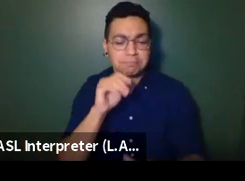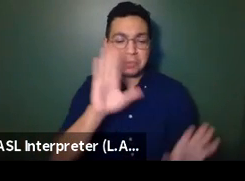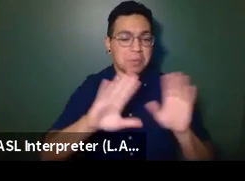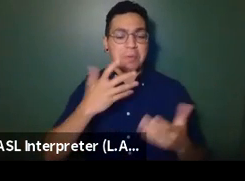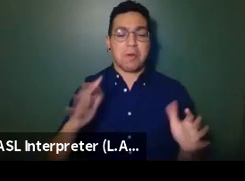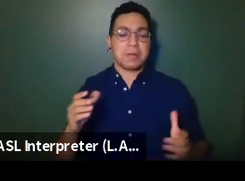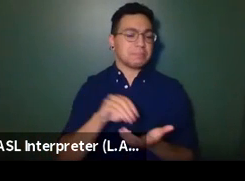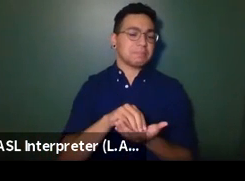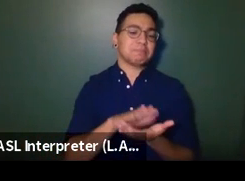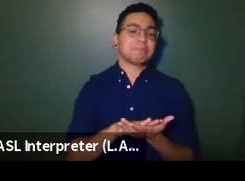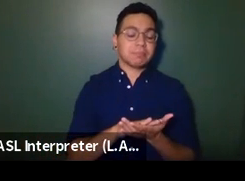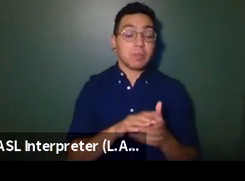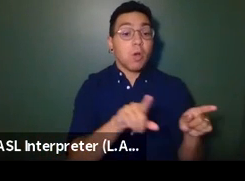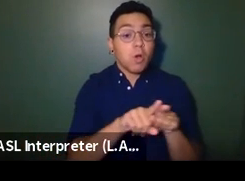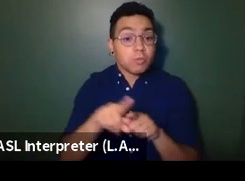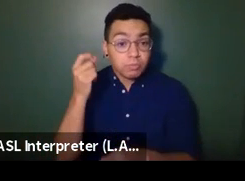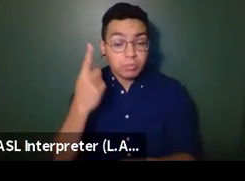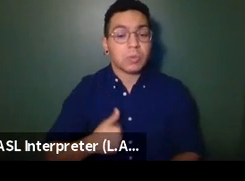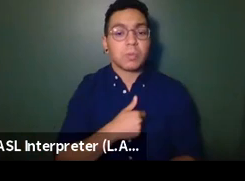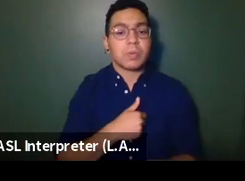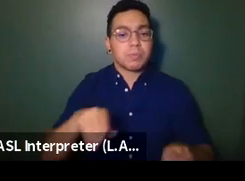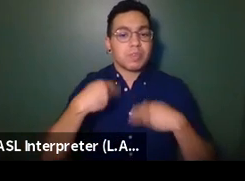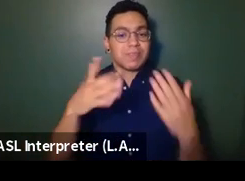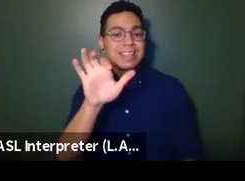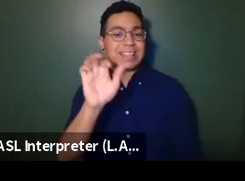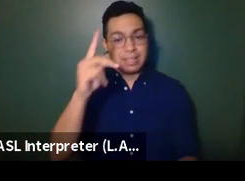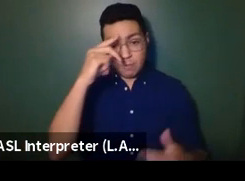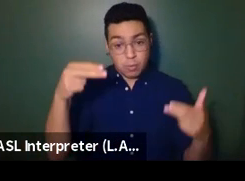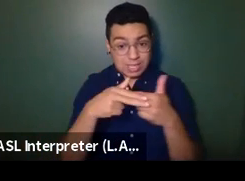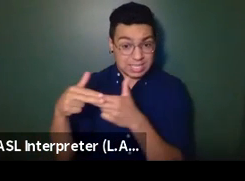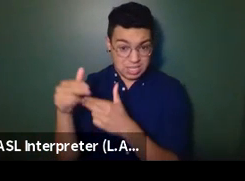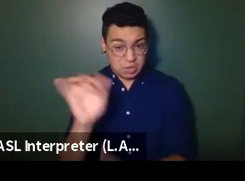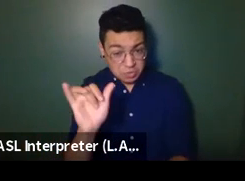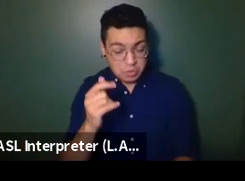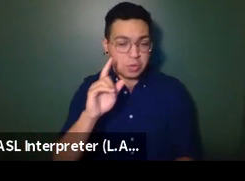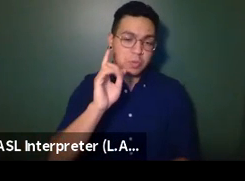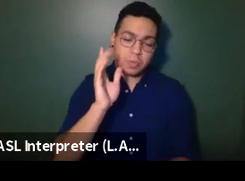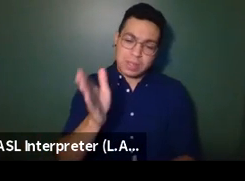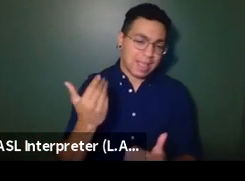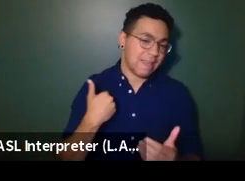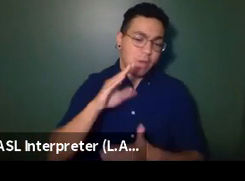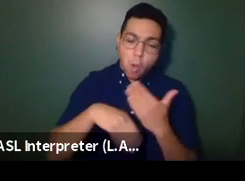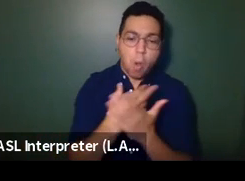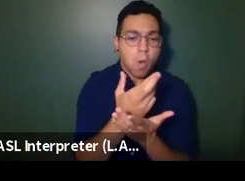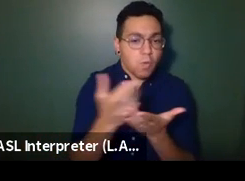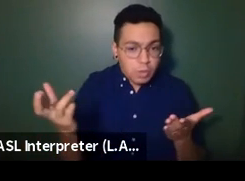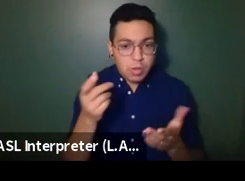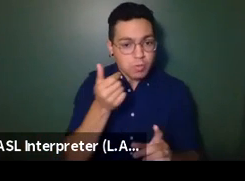Jeff Crawford: Also to note, today we will be giving you the link to the slide deck so you have all the resources again and you can adventure as you please with it.